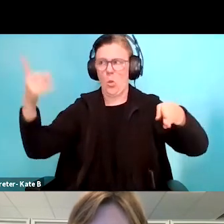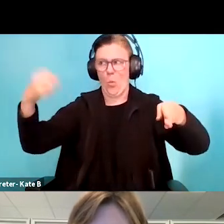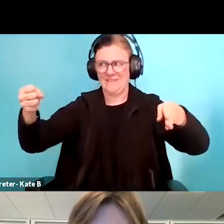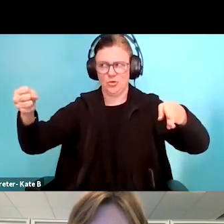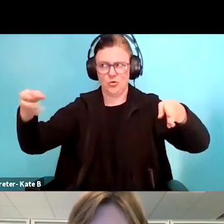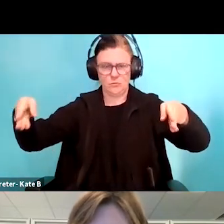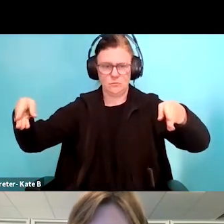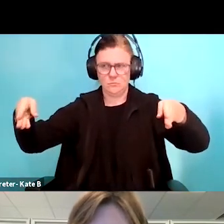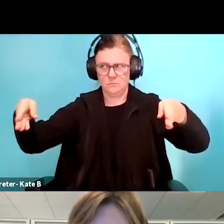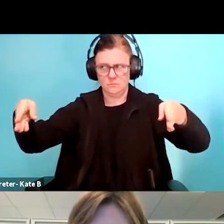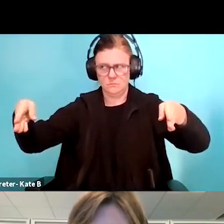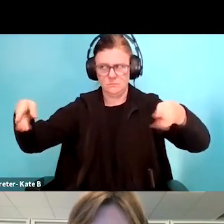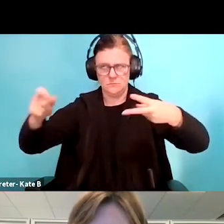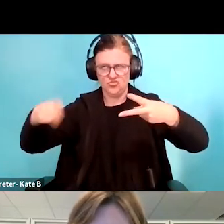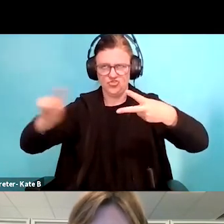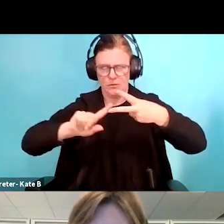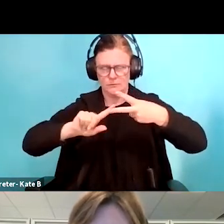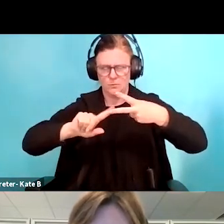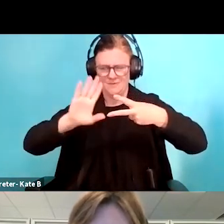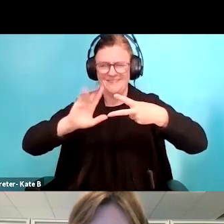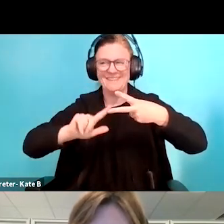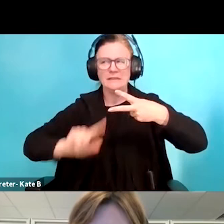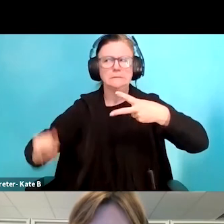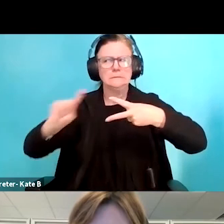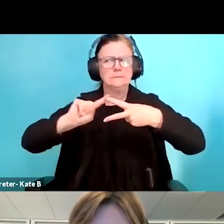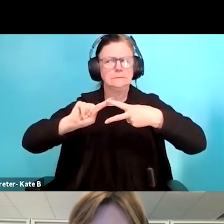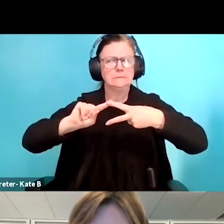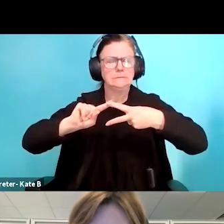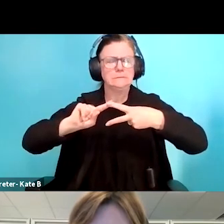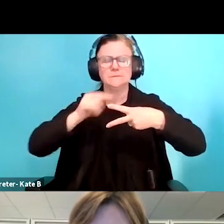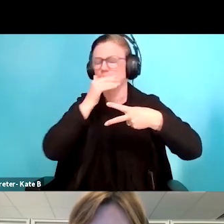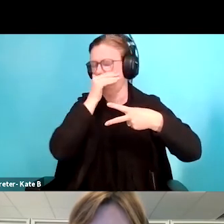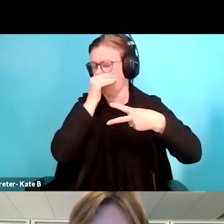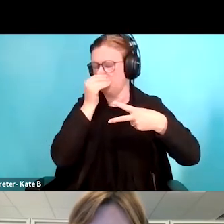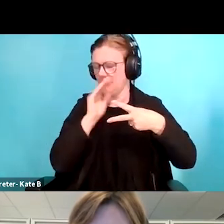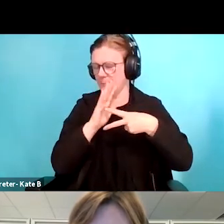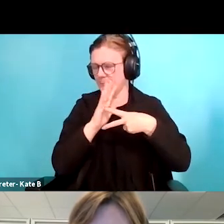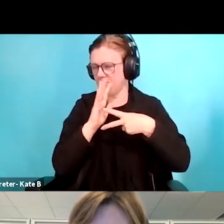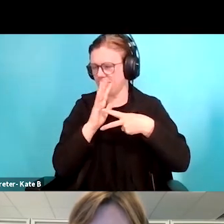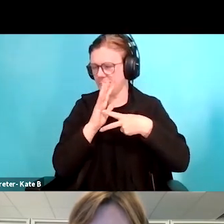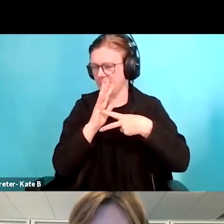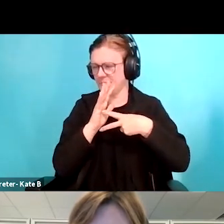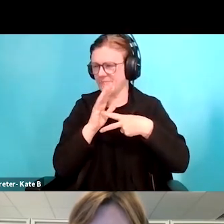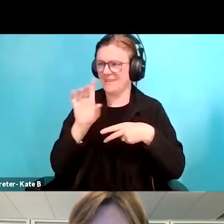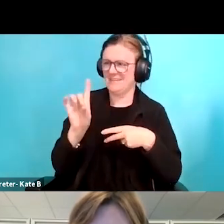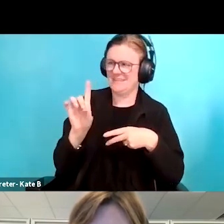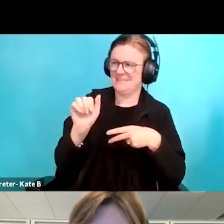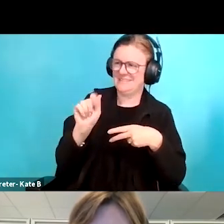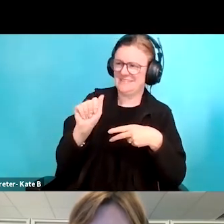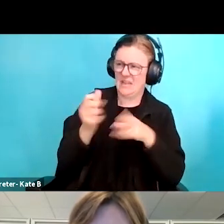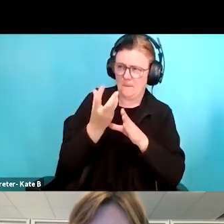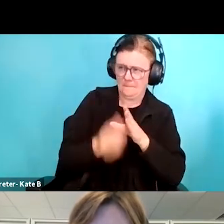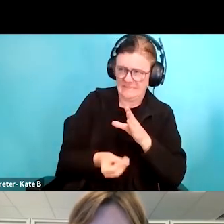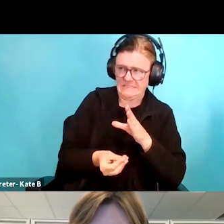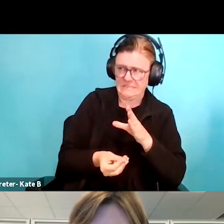Okay so that’s that question. In terms of missing data. I did not do anything